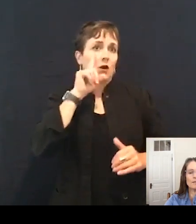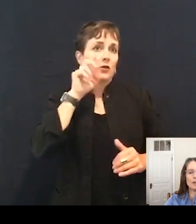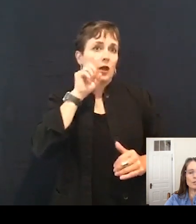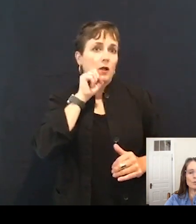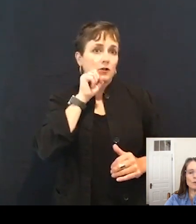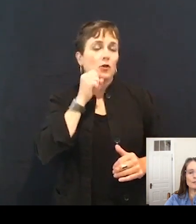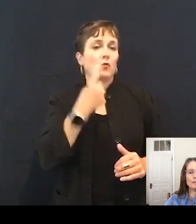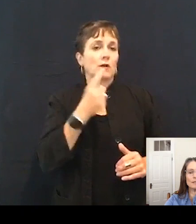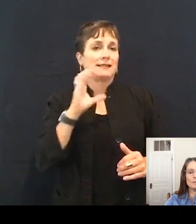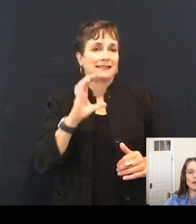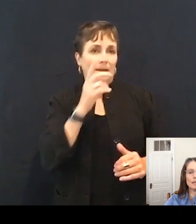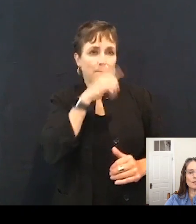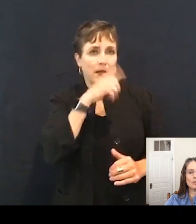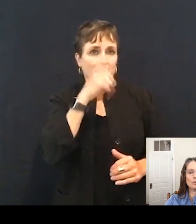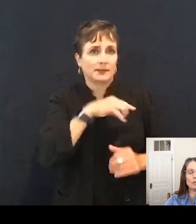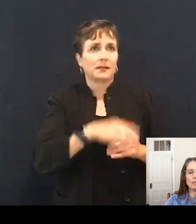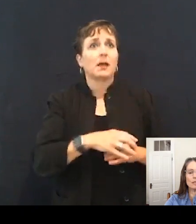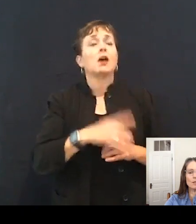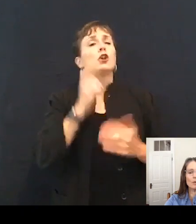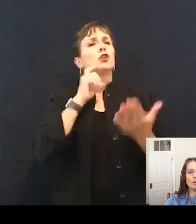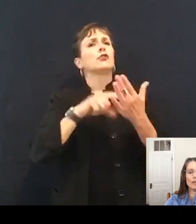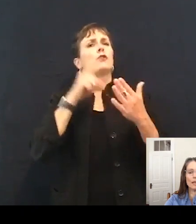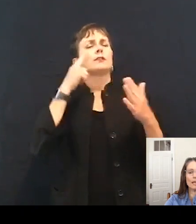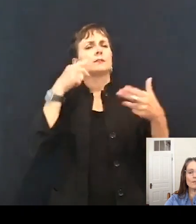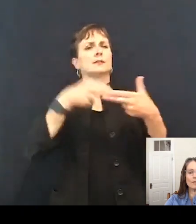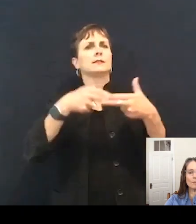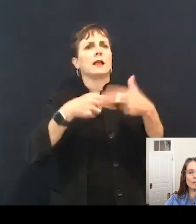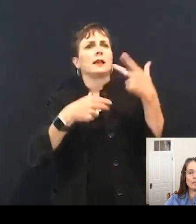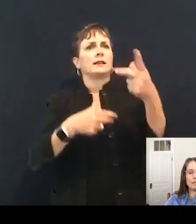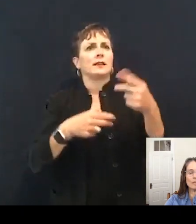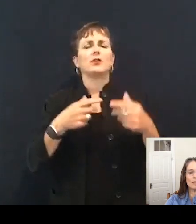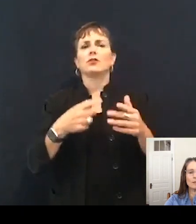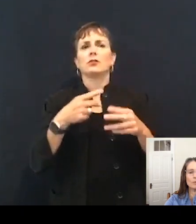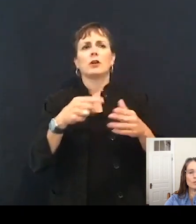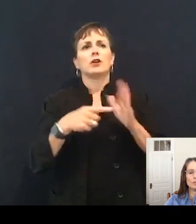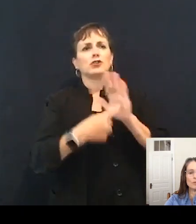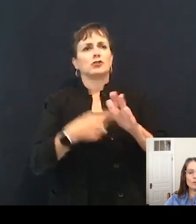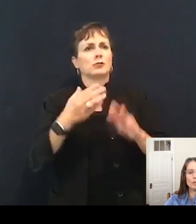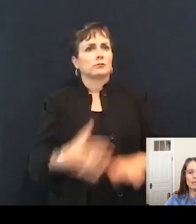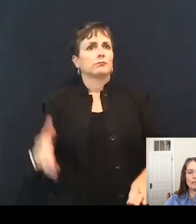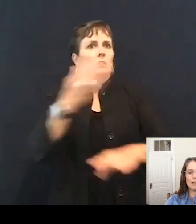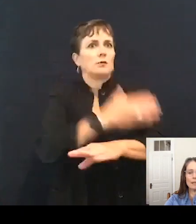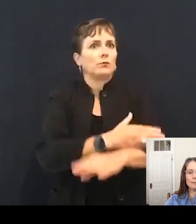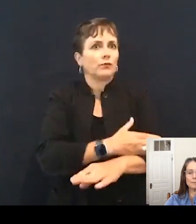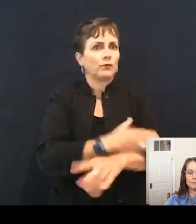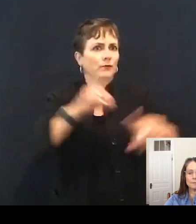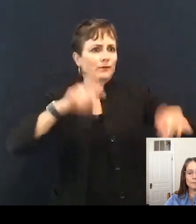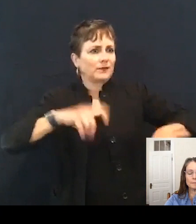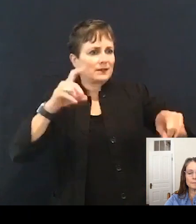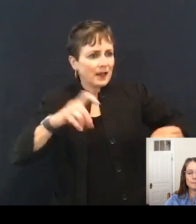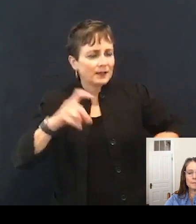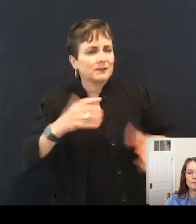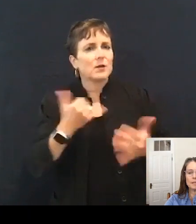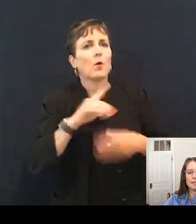of USH1C mice treated with AAV-B, which is the green line.